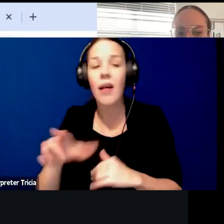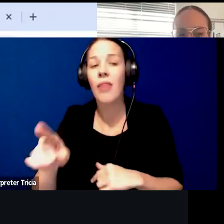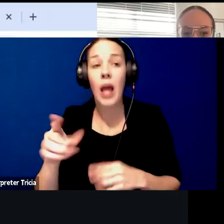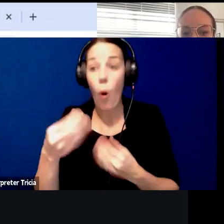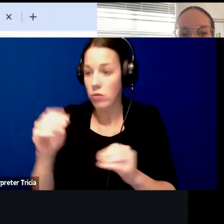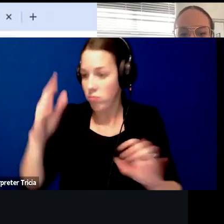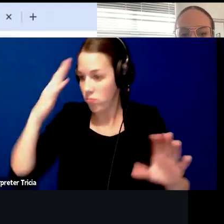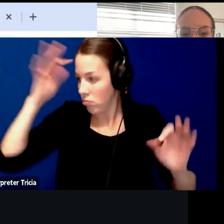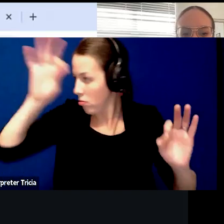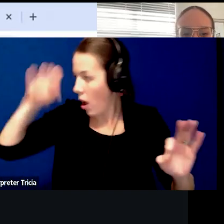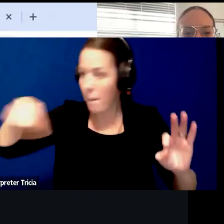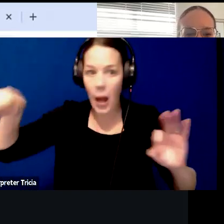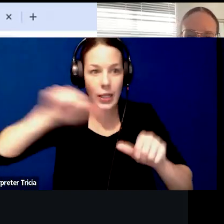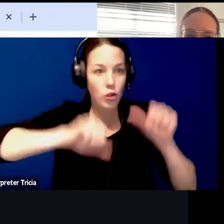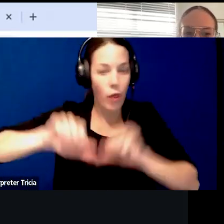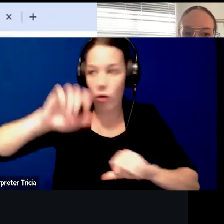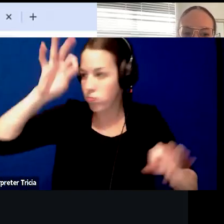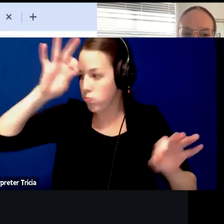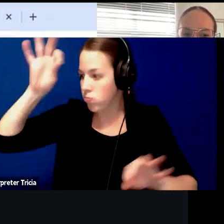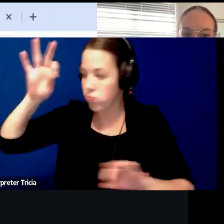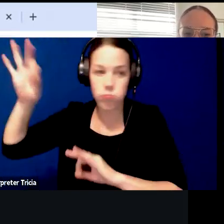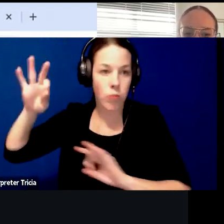existed in this localized area.